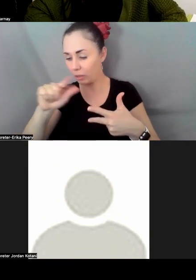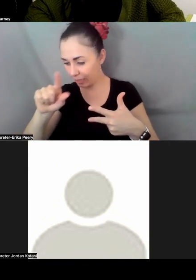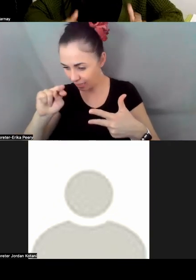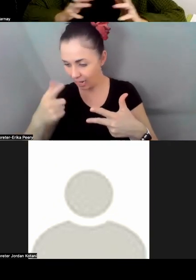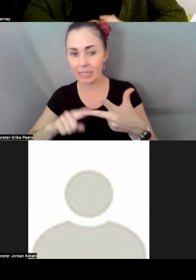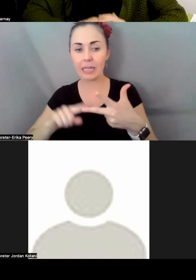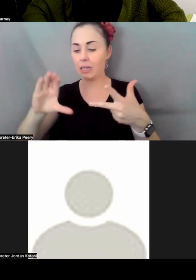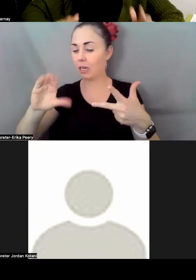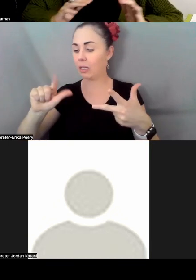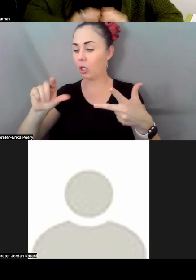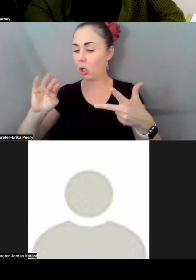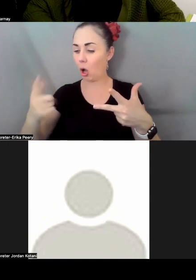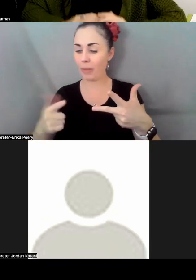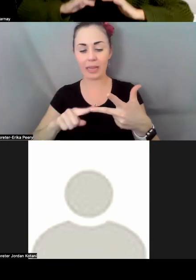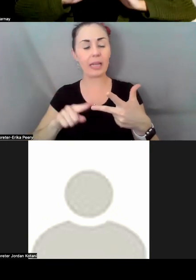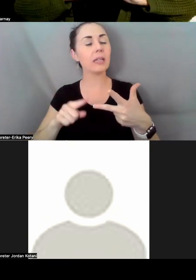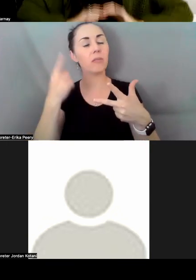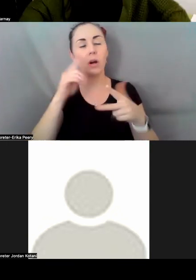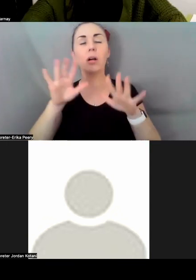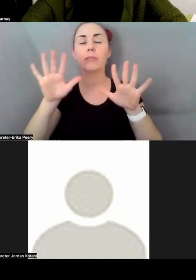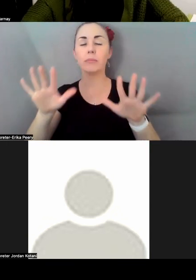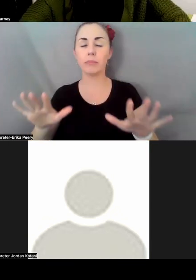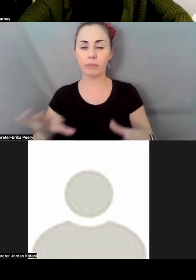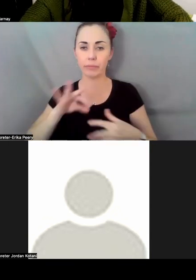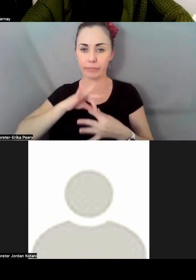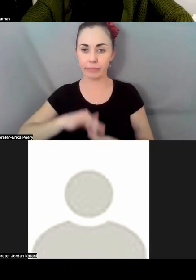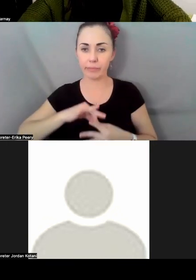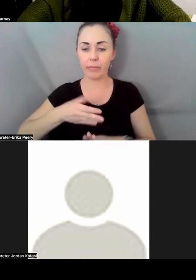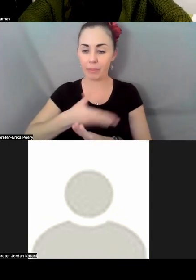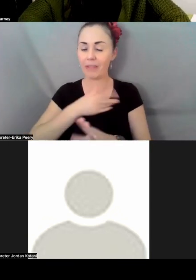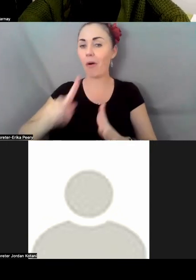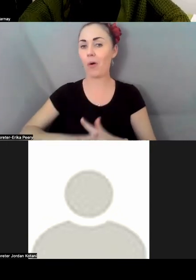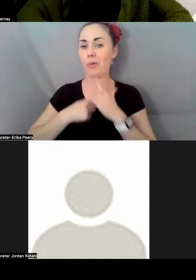ensure that we're calm and we're centered right before we step into that learning activity. So